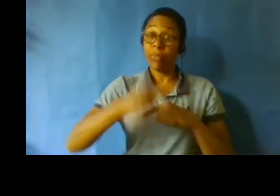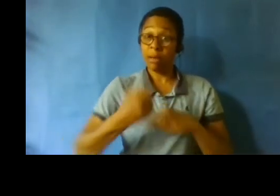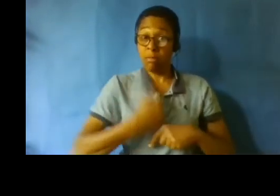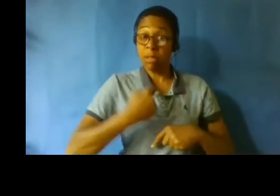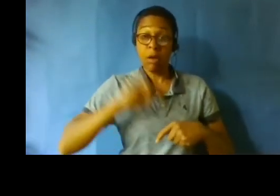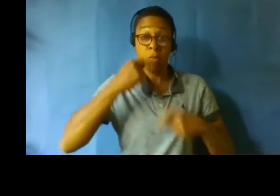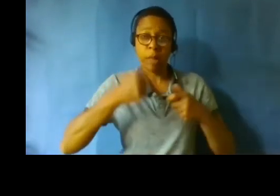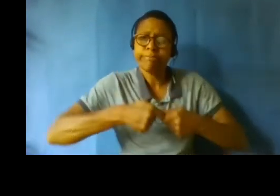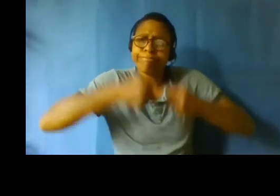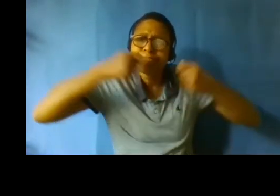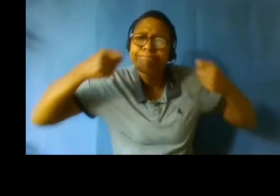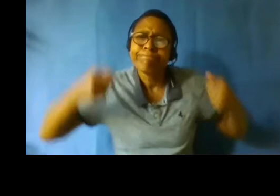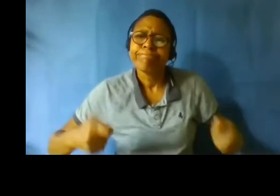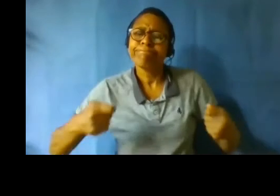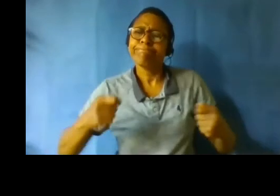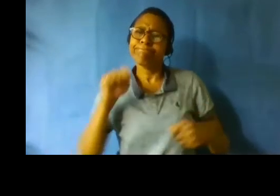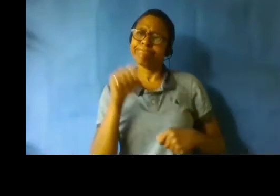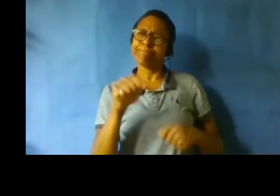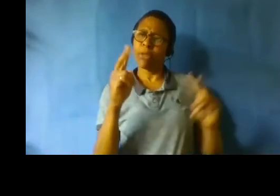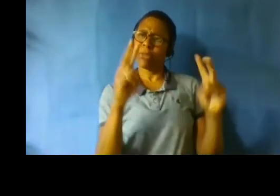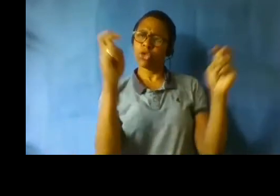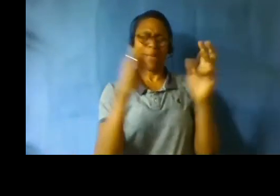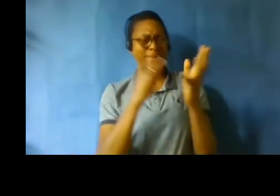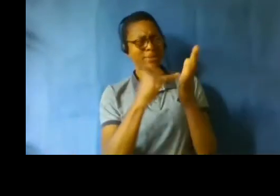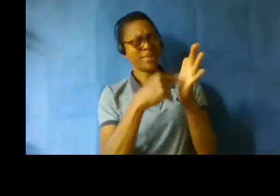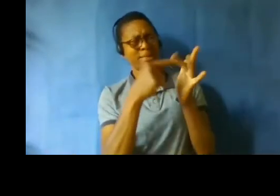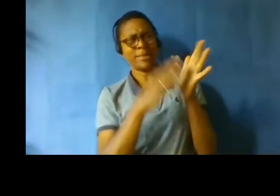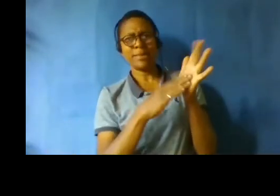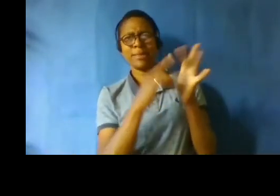subvert how we think about communication how we construct Snooker identity and